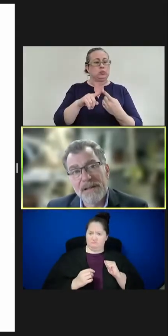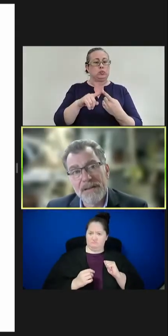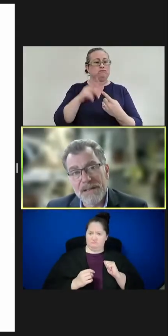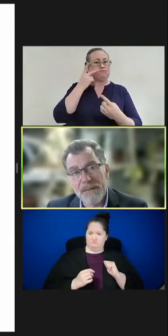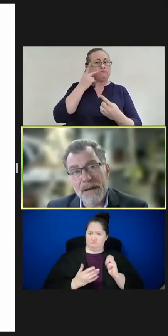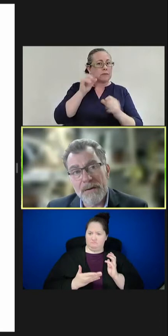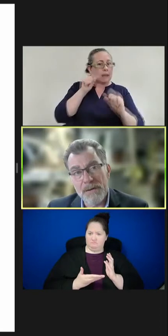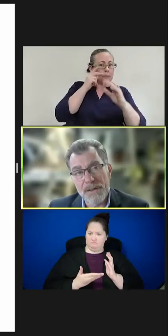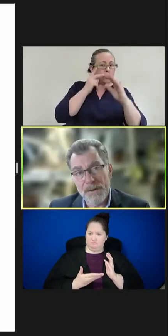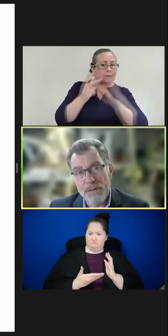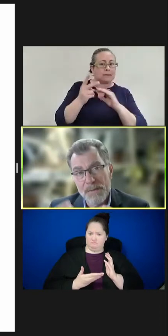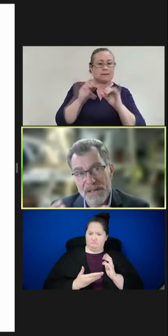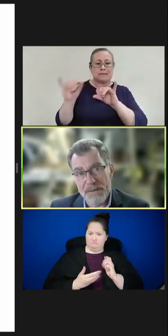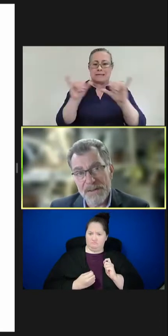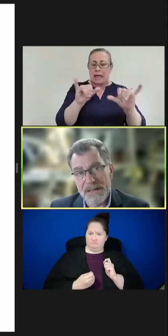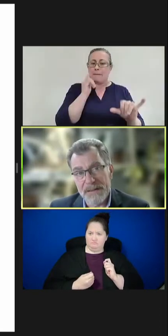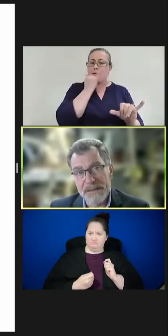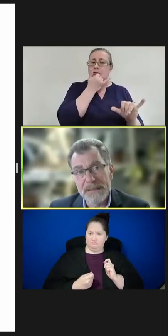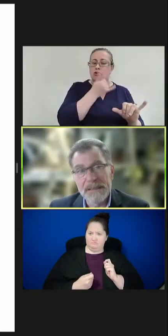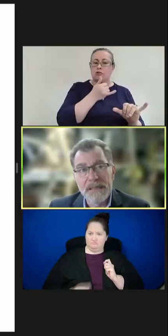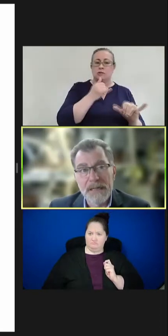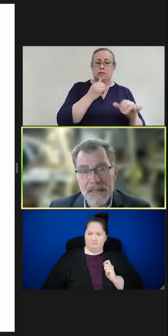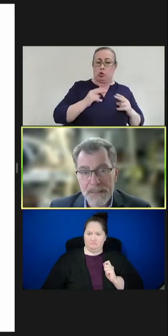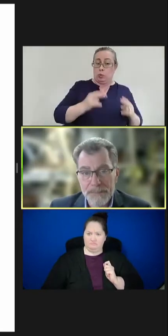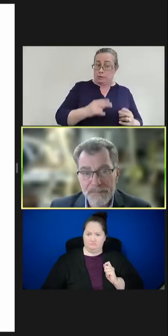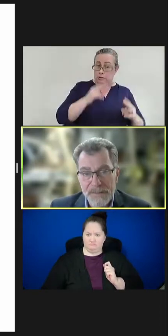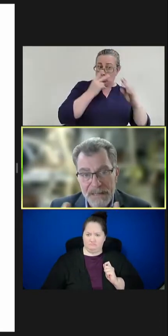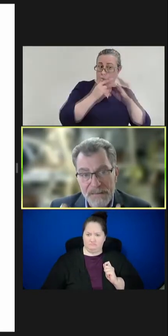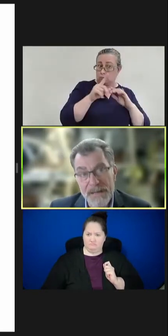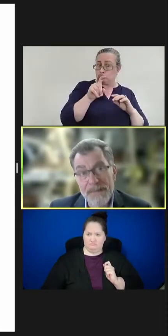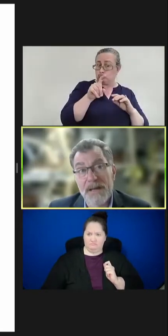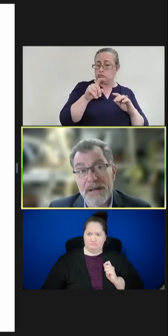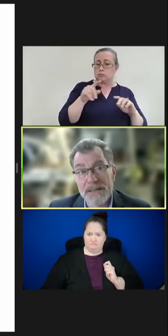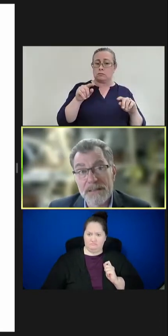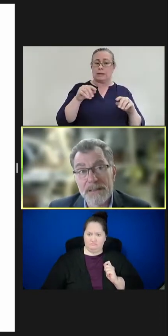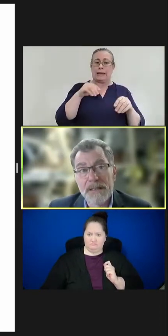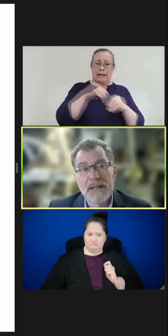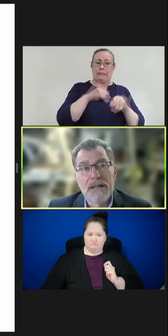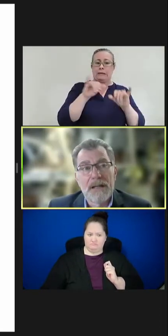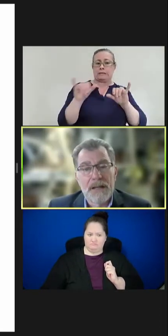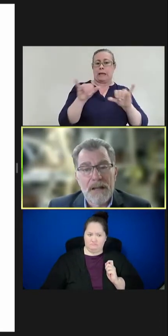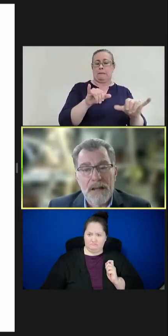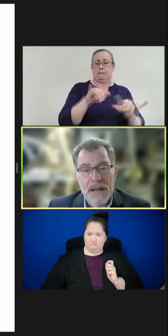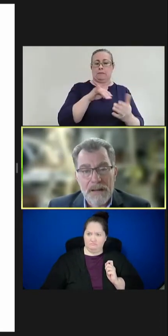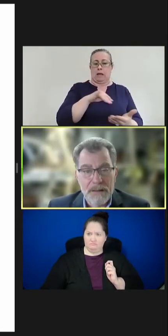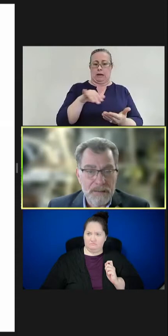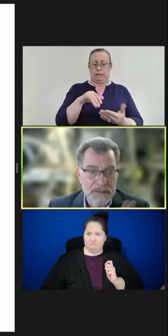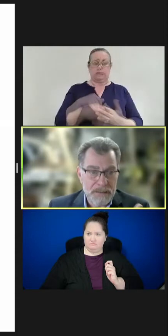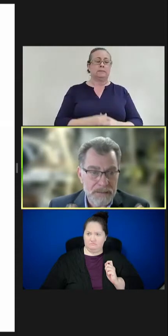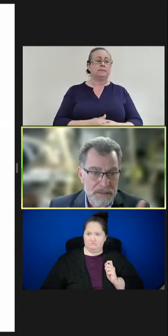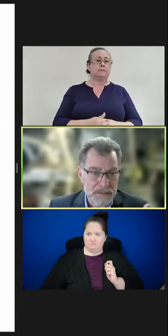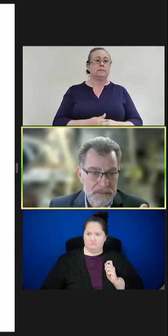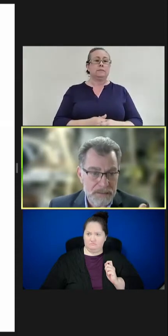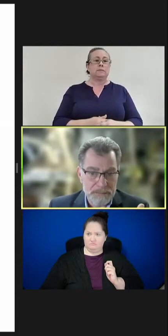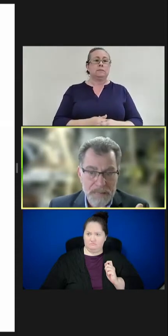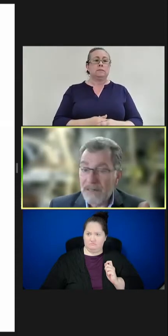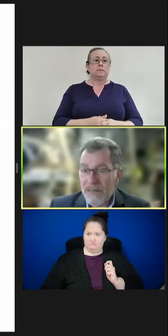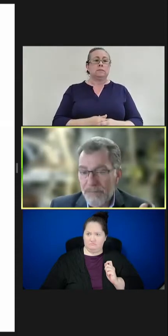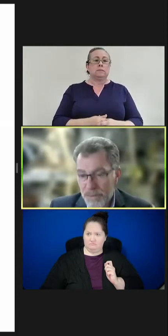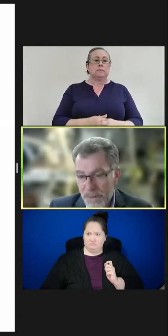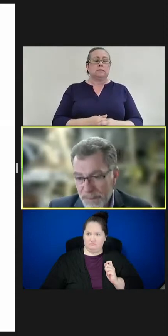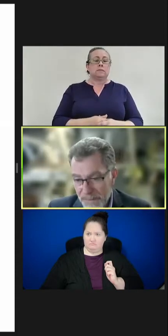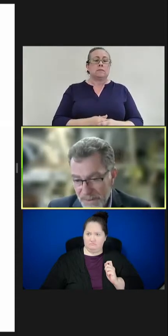the same errors that humans have predicted in the same studies. And in full transparency,